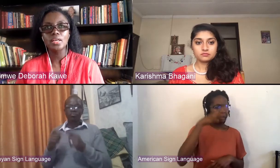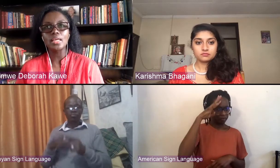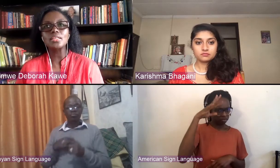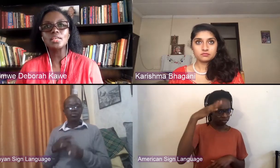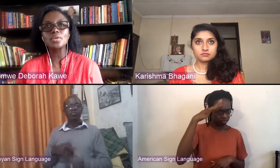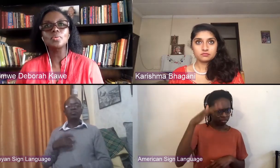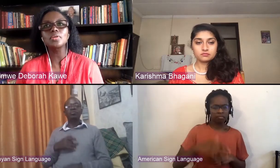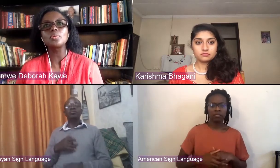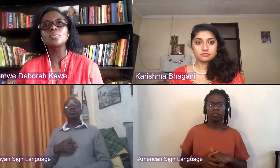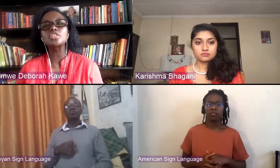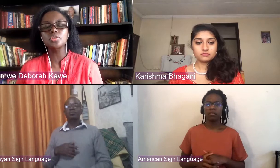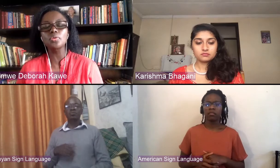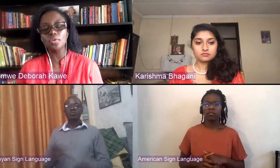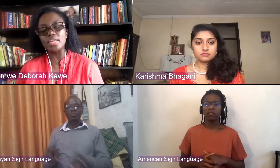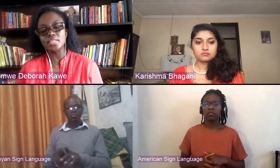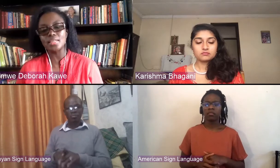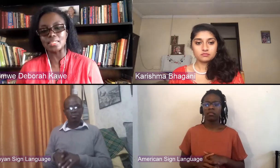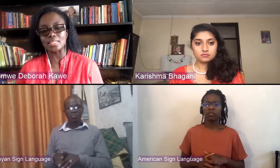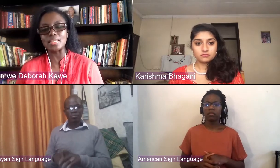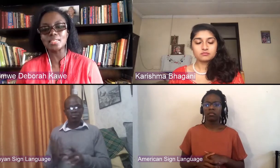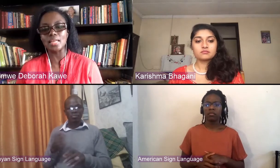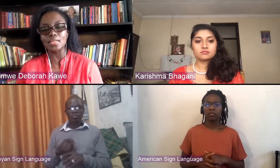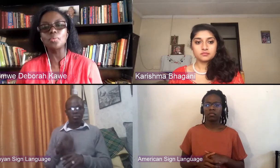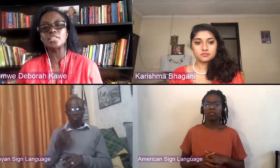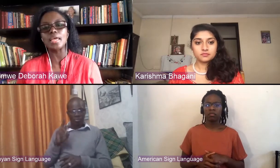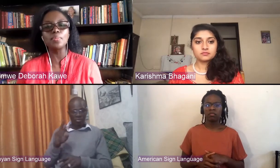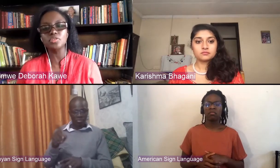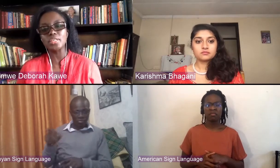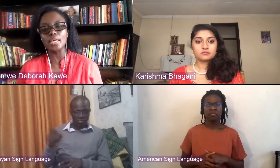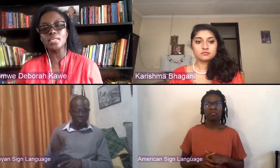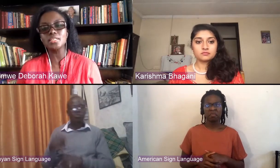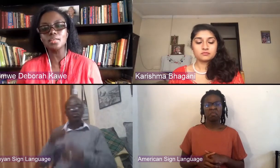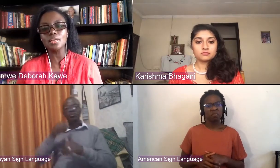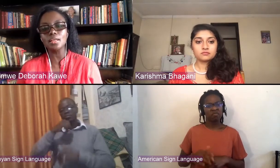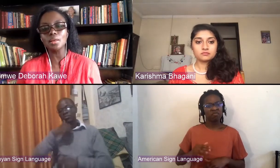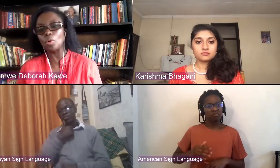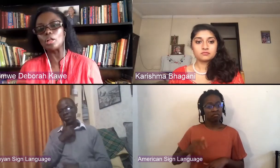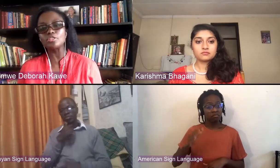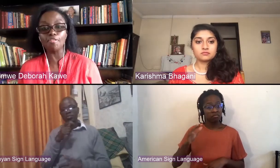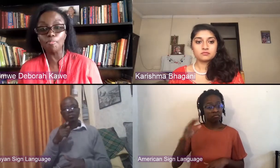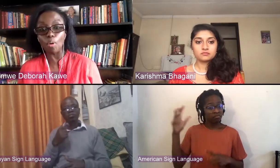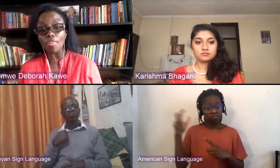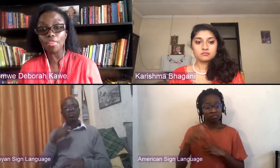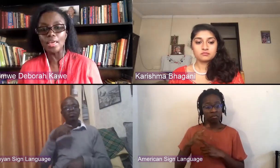that it was so great in the sense that I was able to get a hold of both